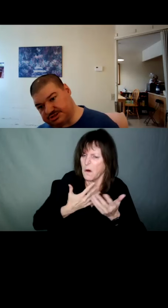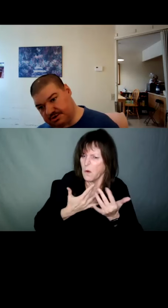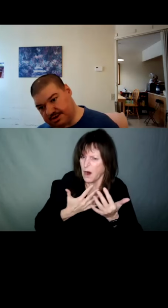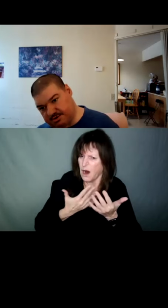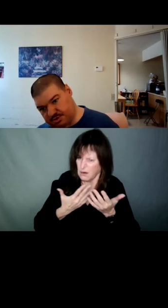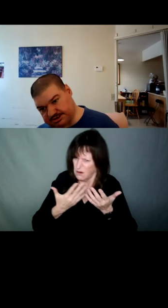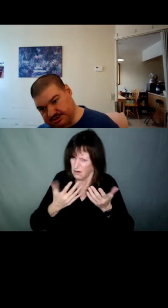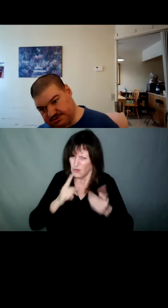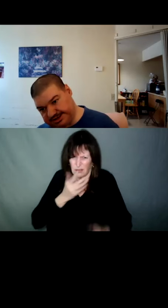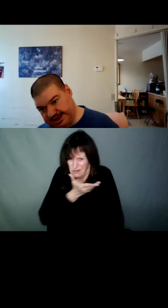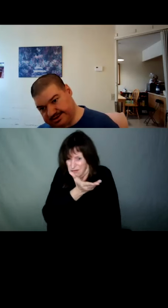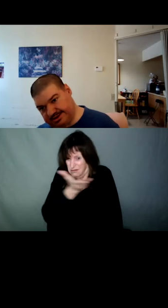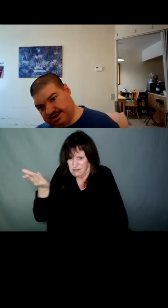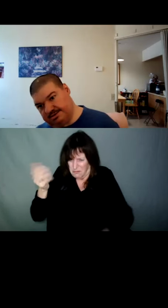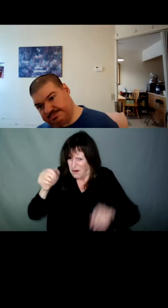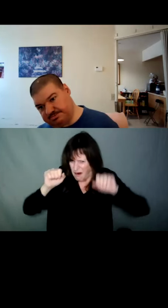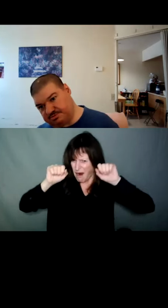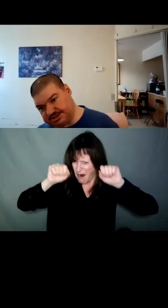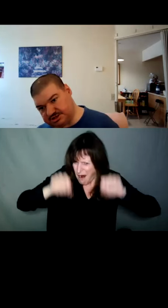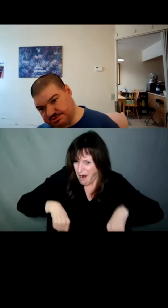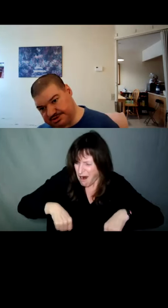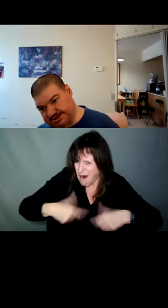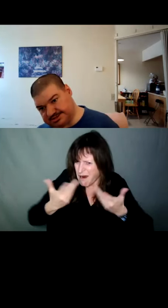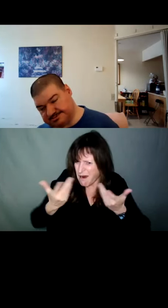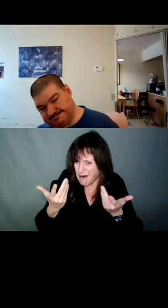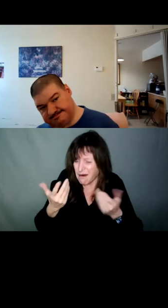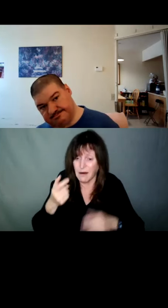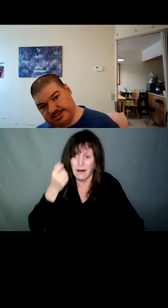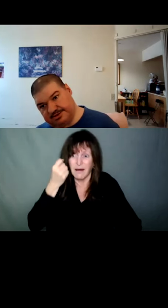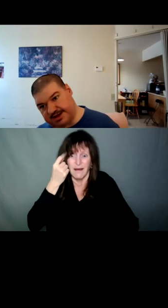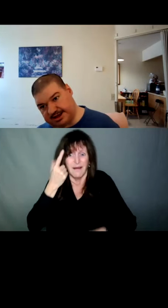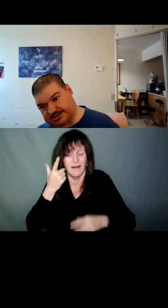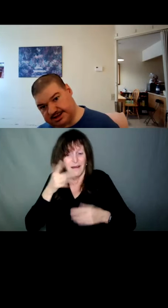will be three or four months and will be in July . It is possible